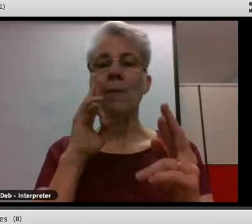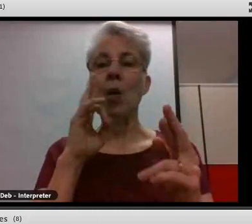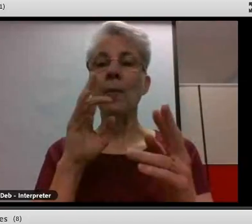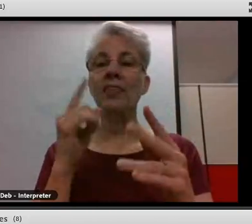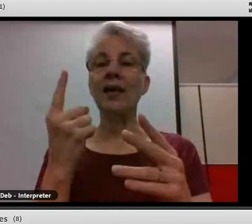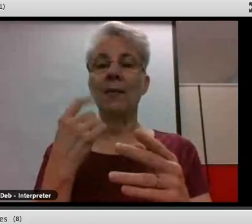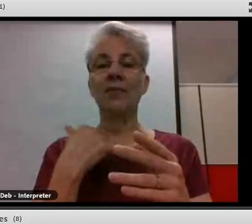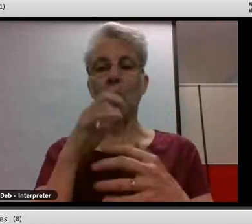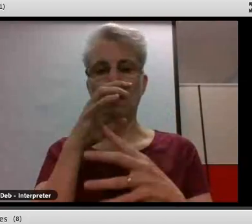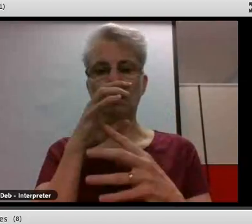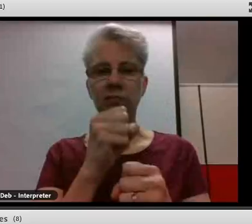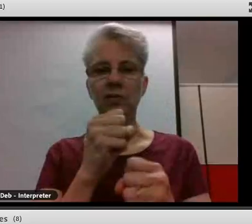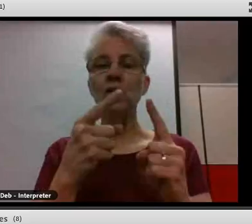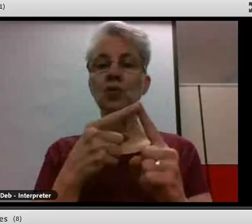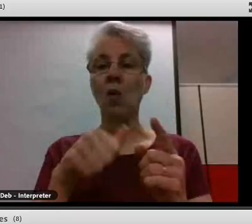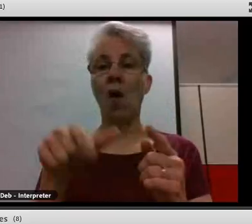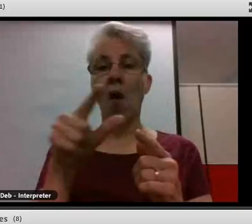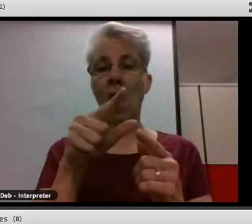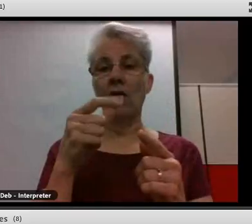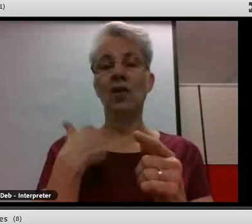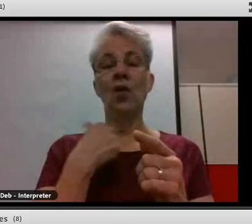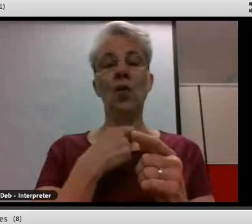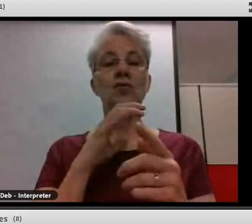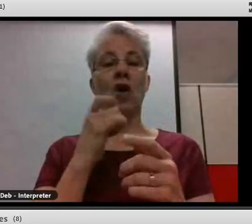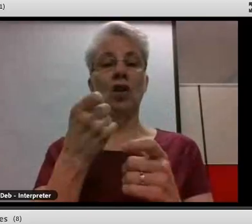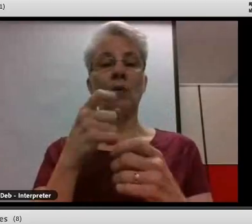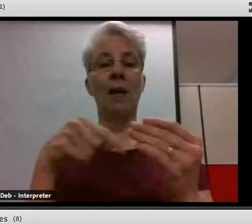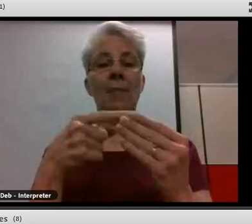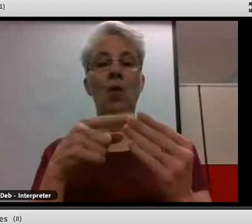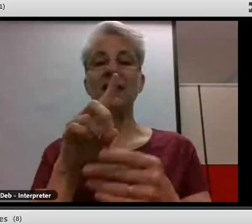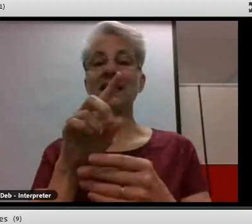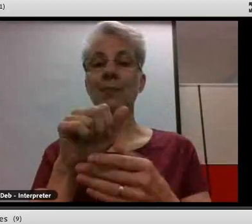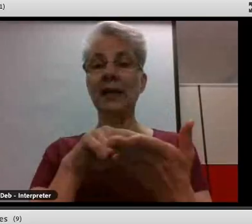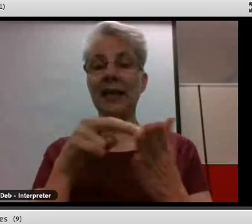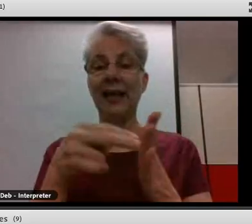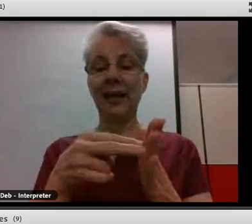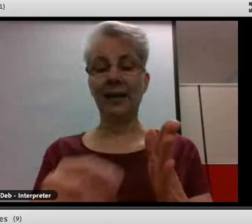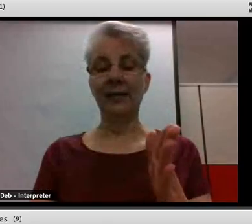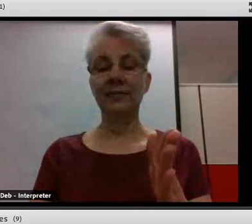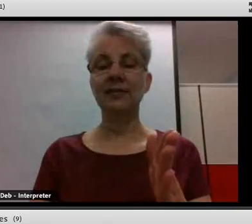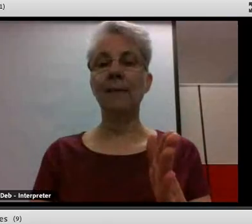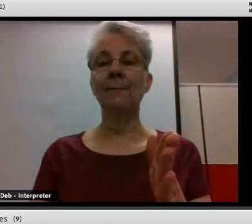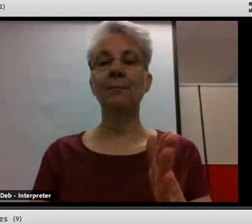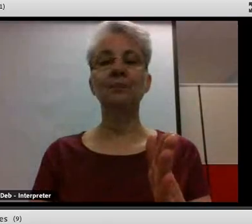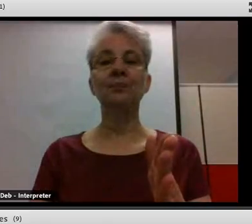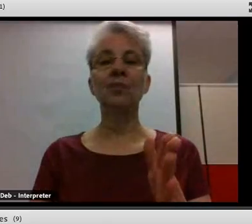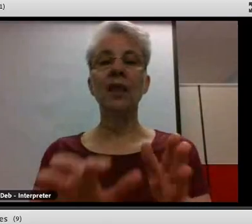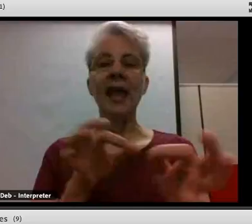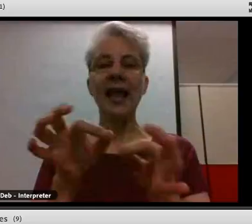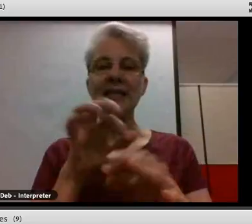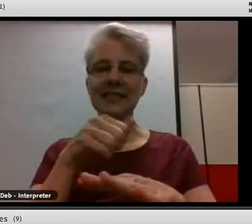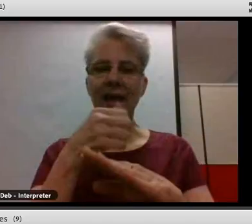I'm thrilled to talk to you today about making your electronic resources accessible for your patrons.